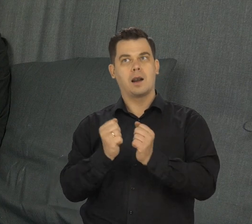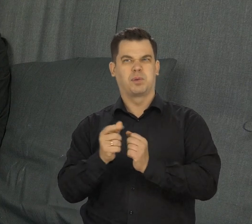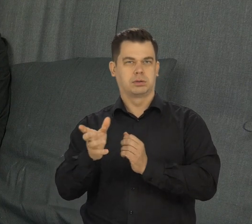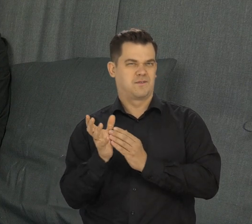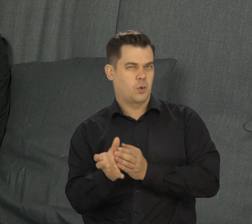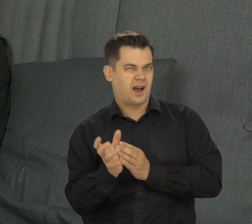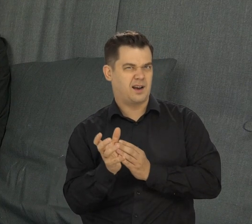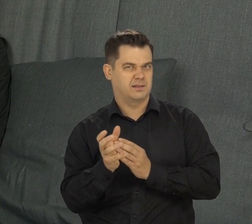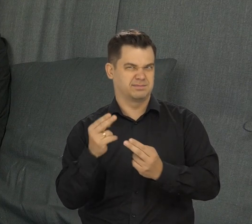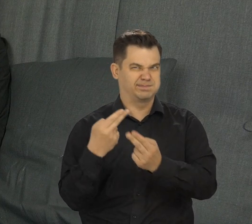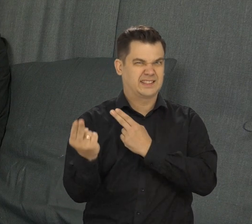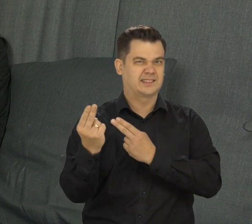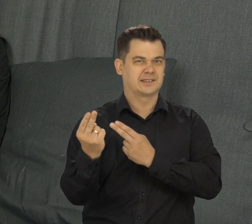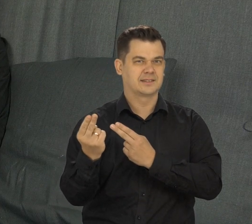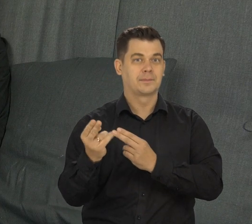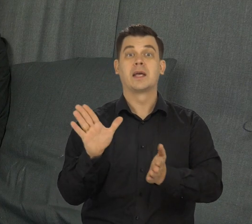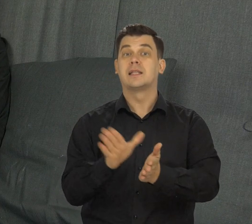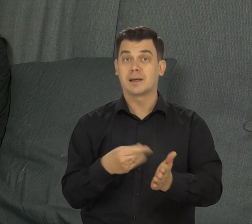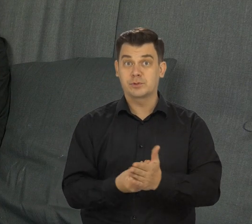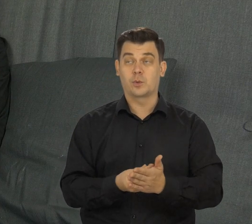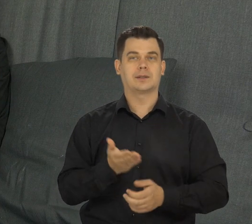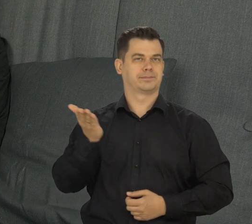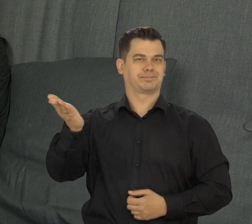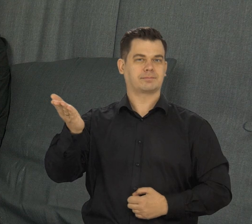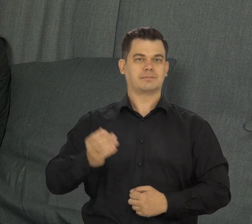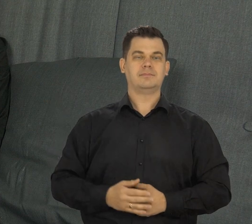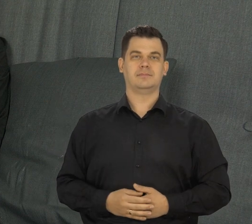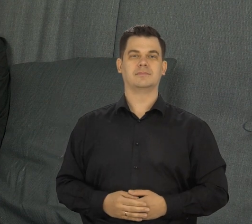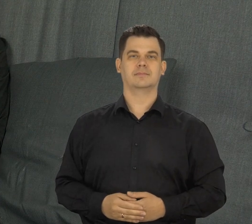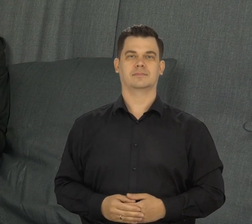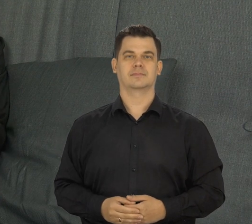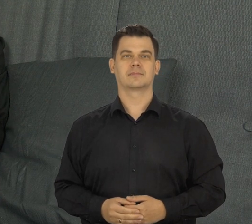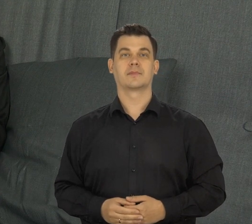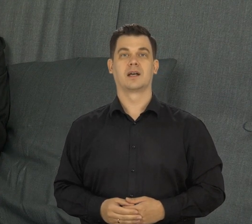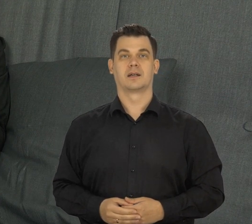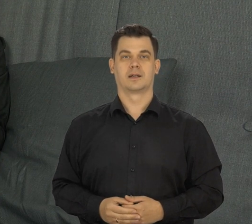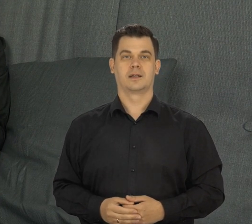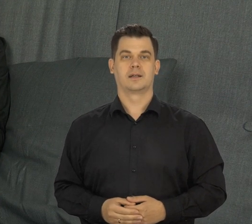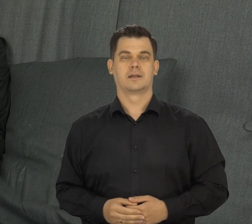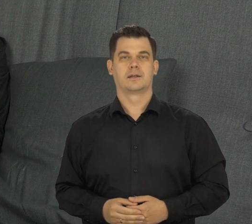There are also vulgar, offensive signs. It will be tactless to show "lesbian" in this way....